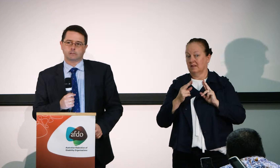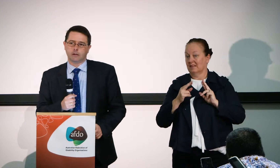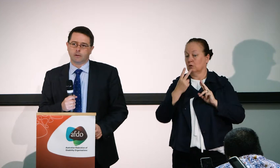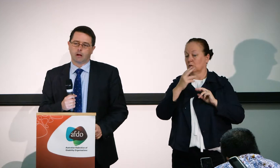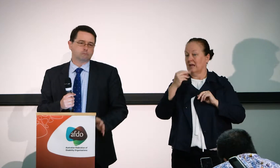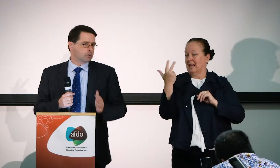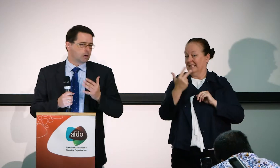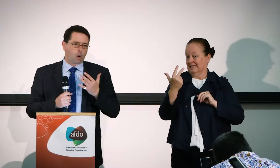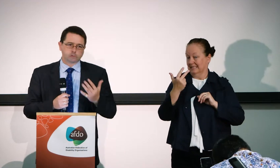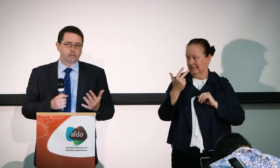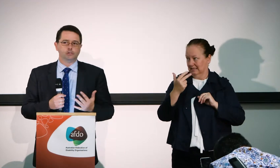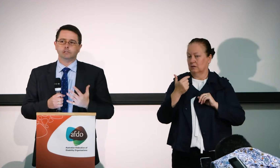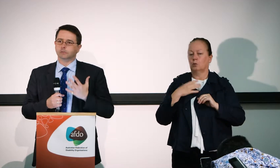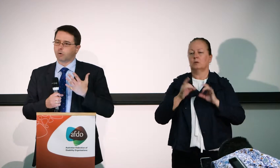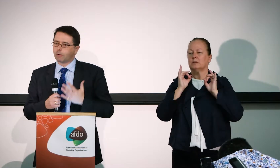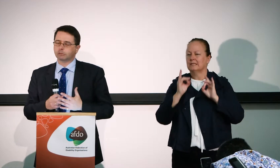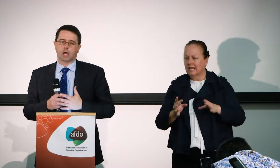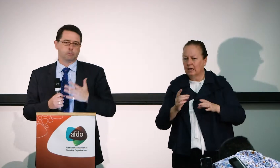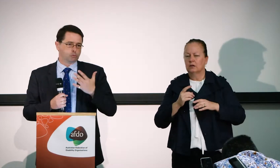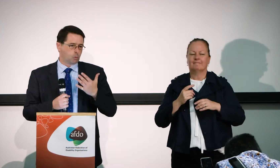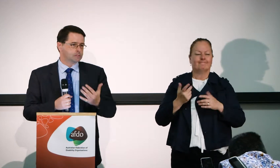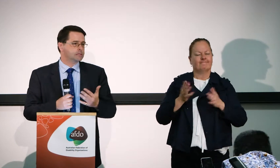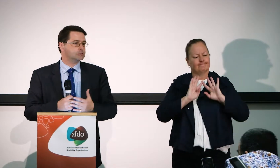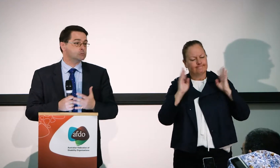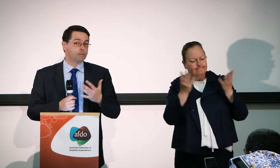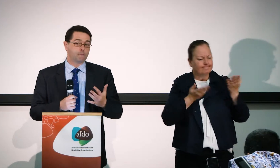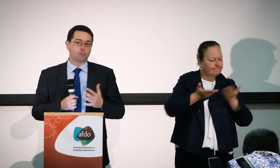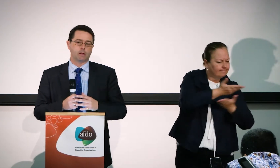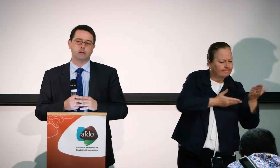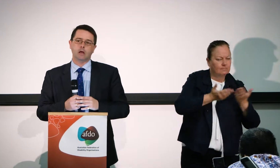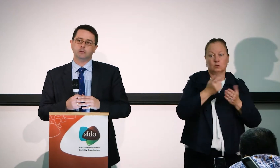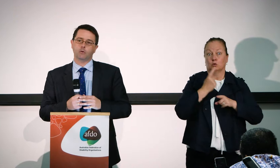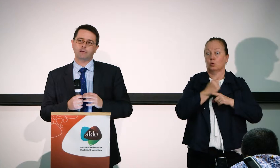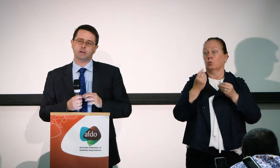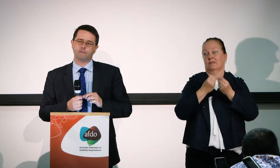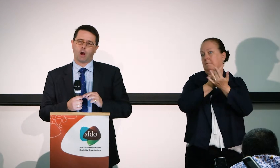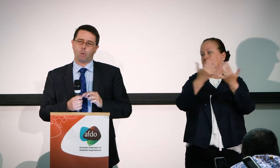consultations or roundtables or discussions with everyone to identify